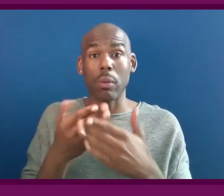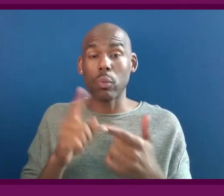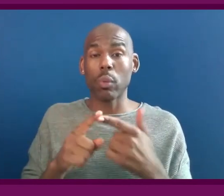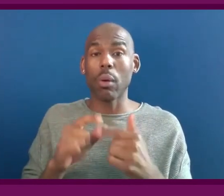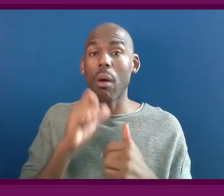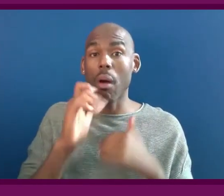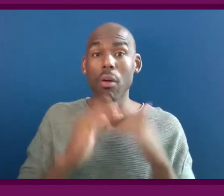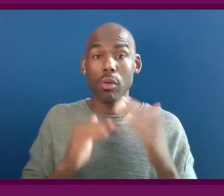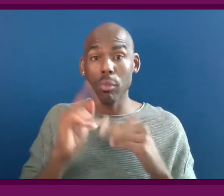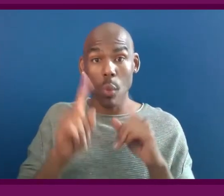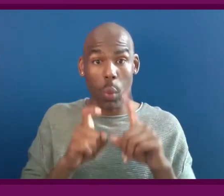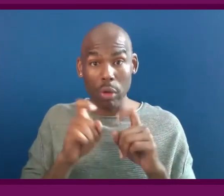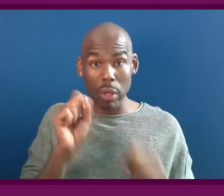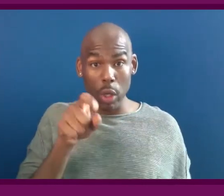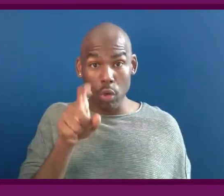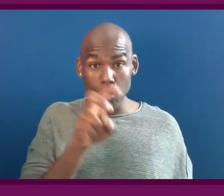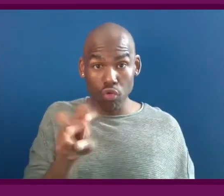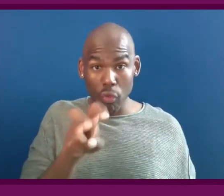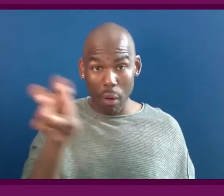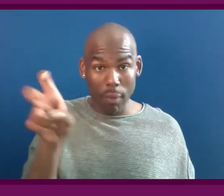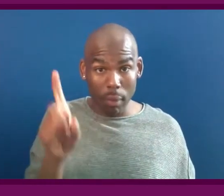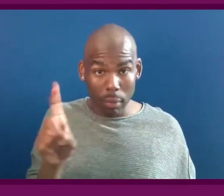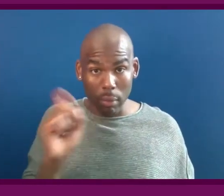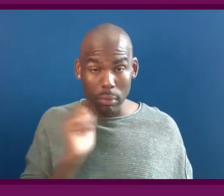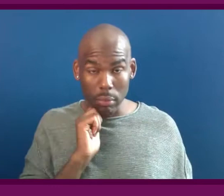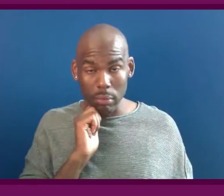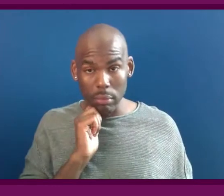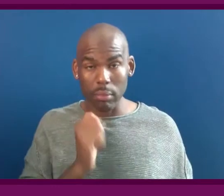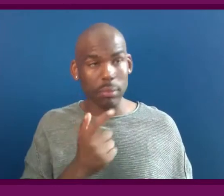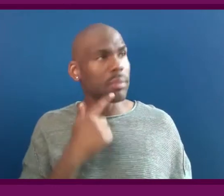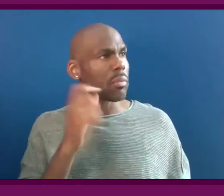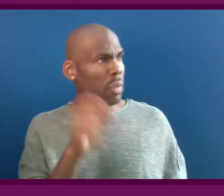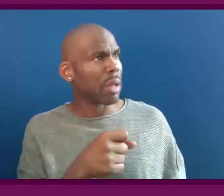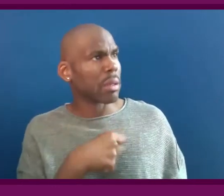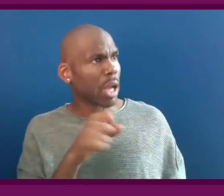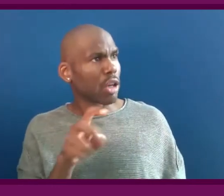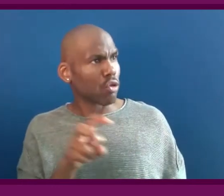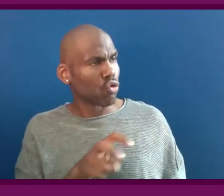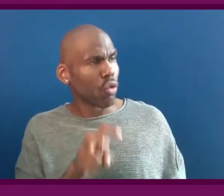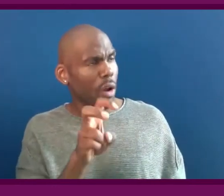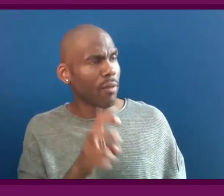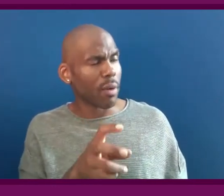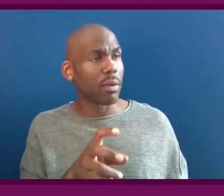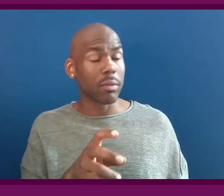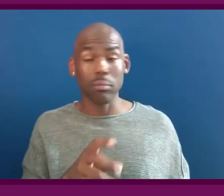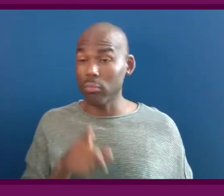questions like, "Well, are you going to be able to travel?" "Yes. Yes, I can."